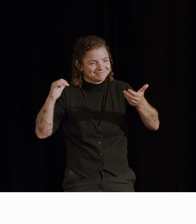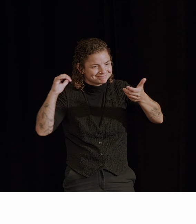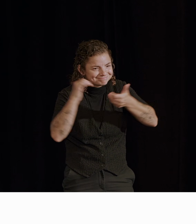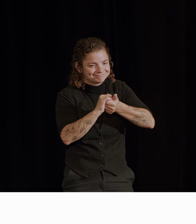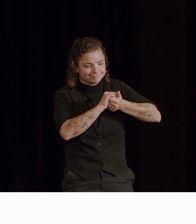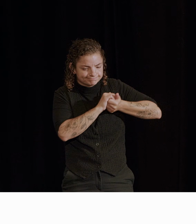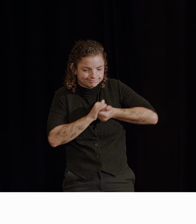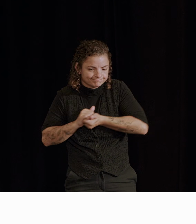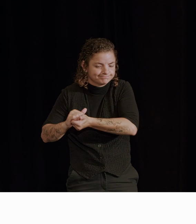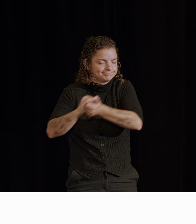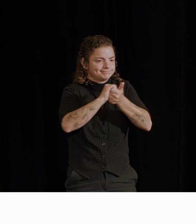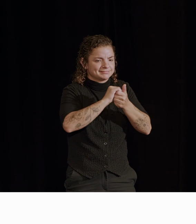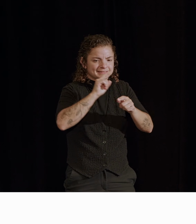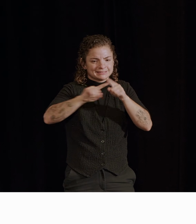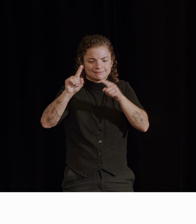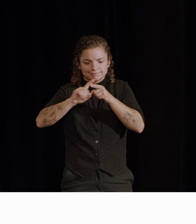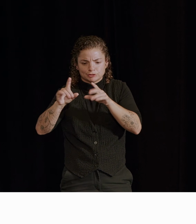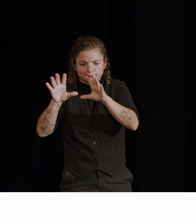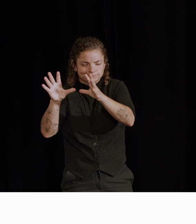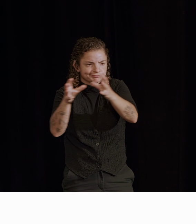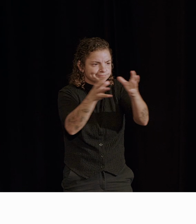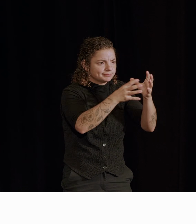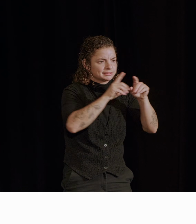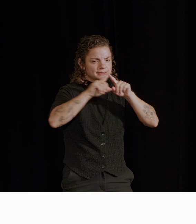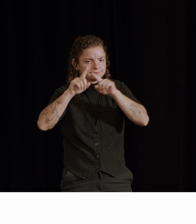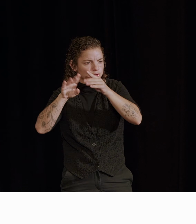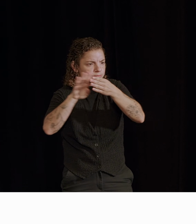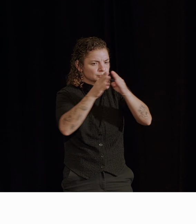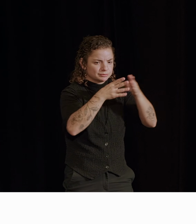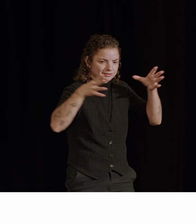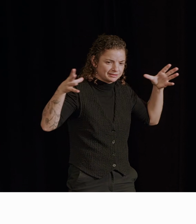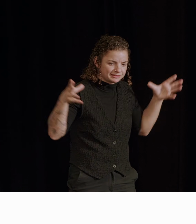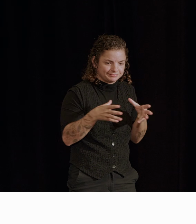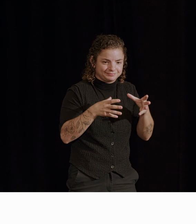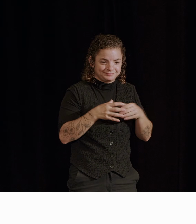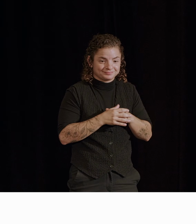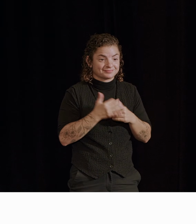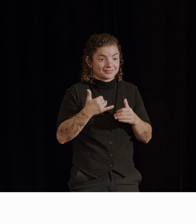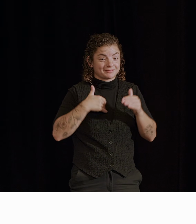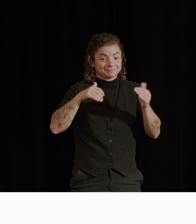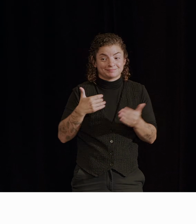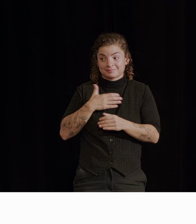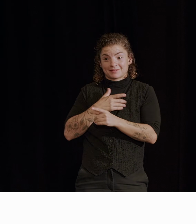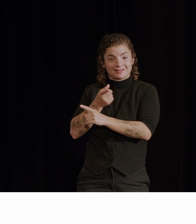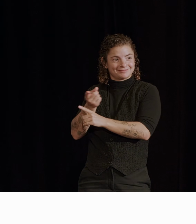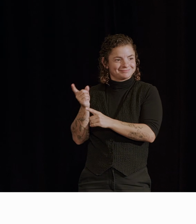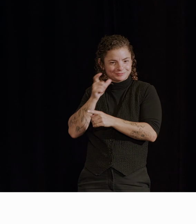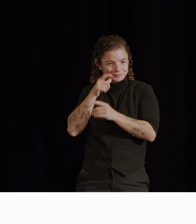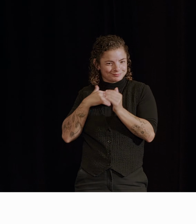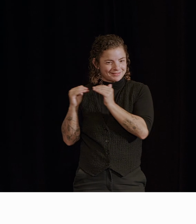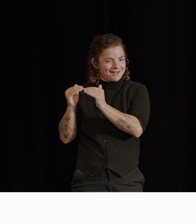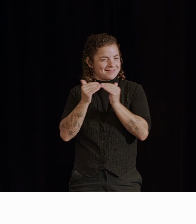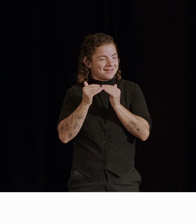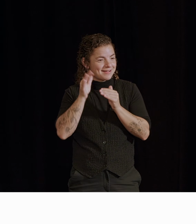Oh, I already brought up this slide with my colleagues. In a moment, you'll hear from a few of my colleagues